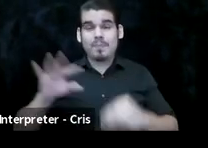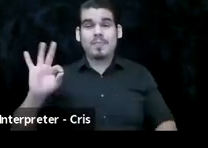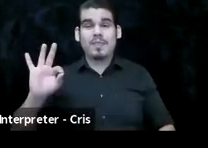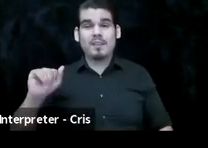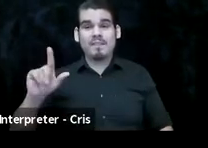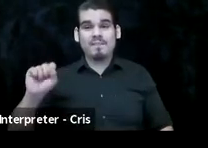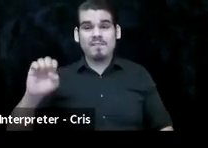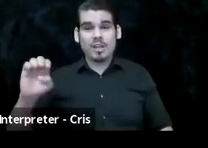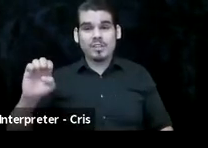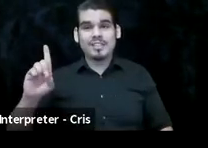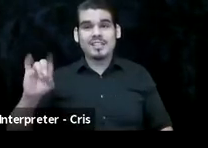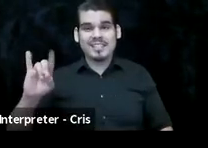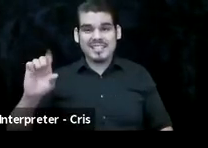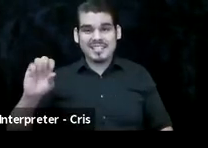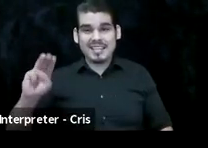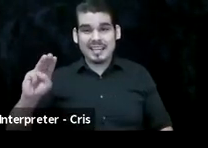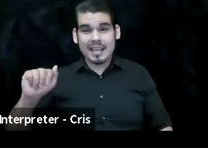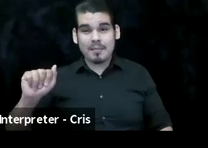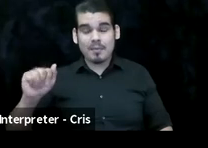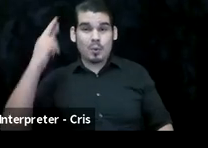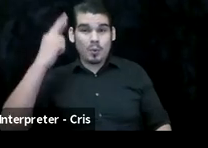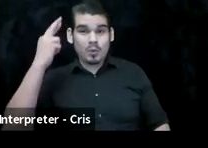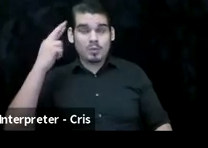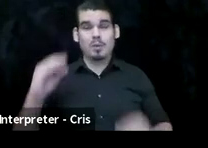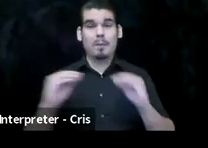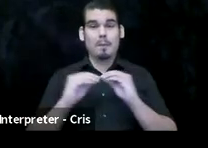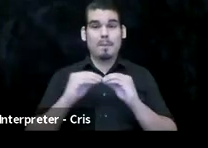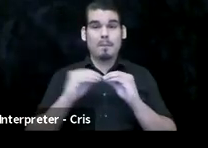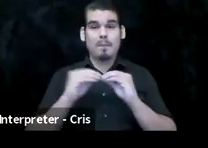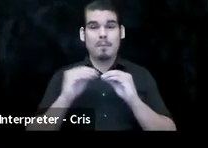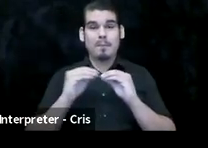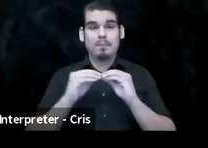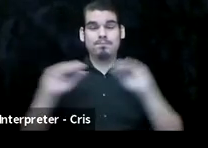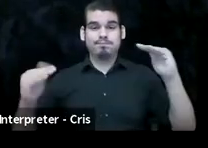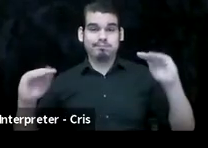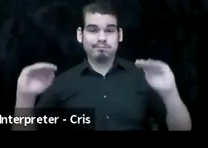CCSF, Delegate Chung: we're giving more leverage to one side when when it's that statement may not necessarily be true.